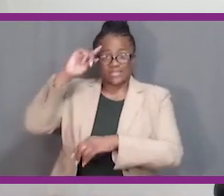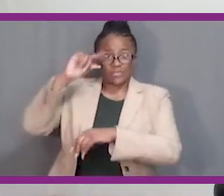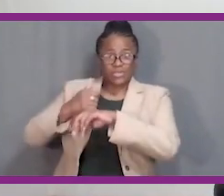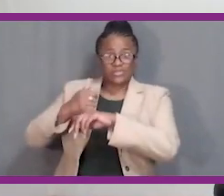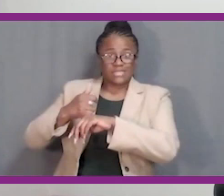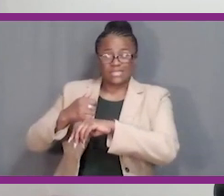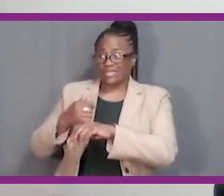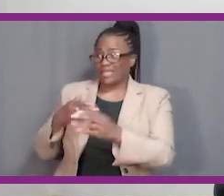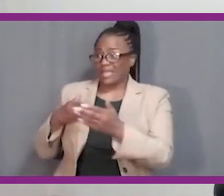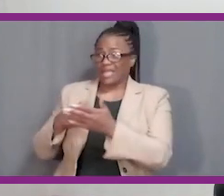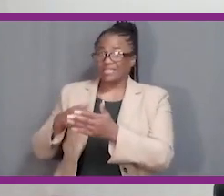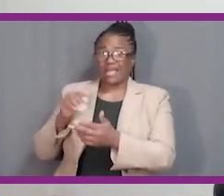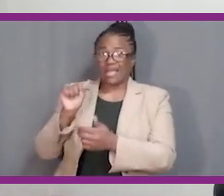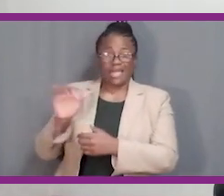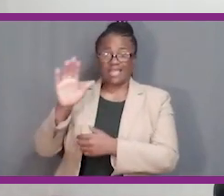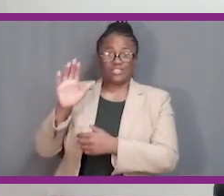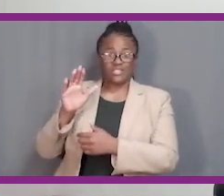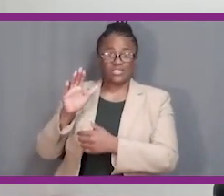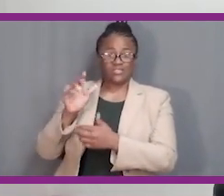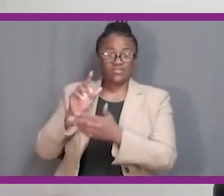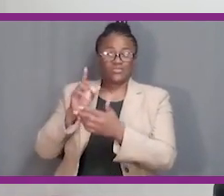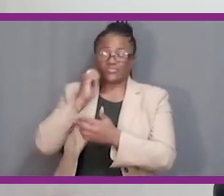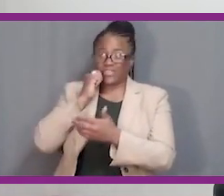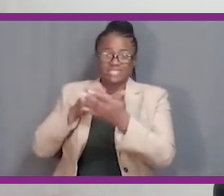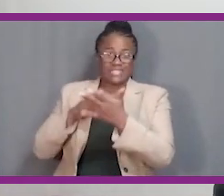and transphobia, and the gender binary. We have to look at settler colonialism,